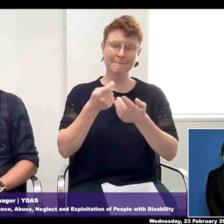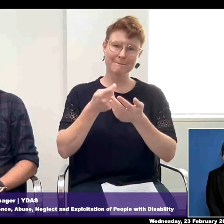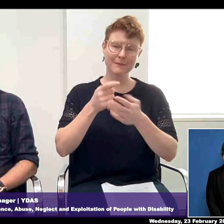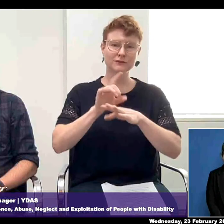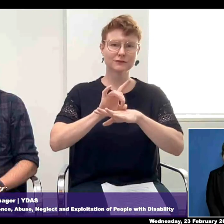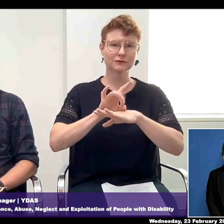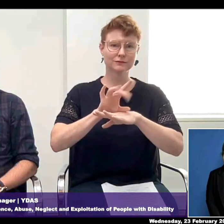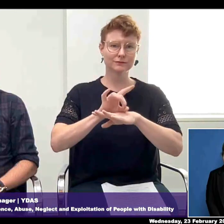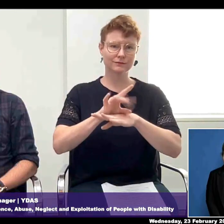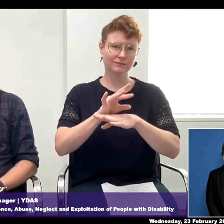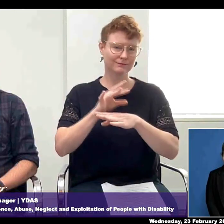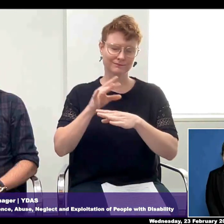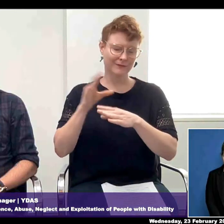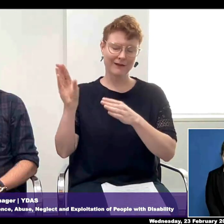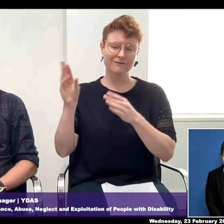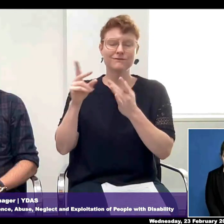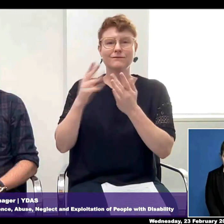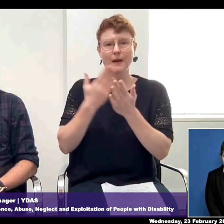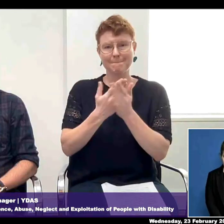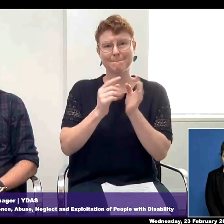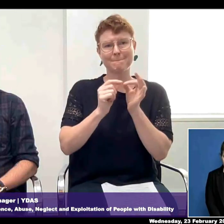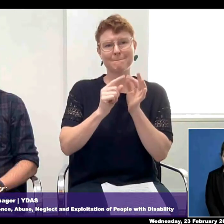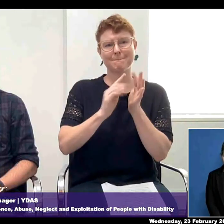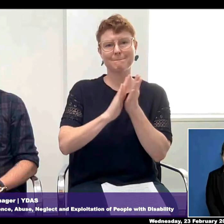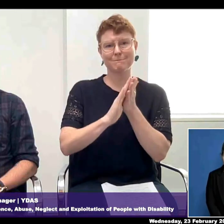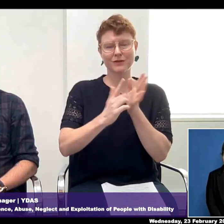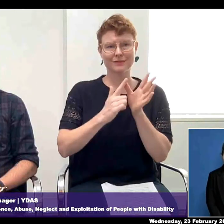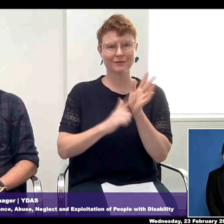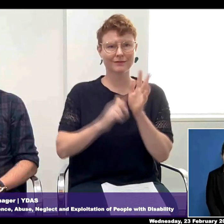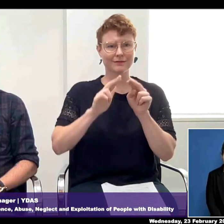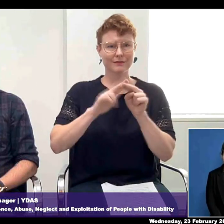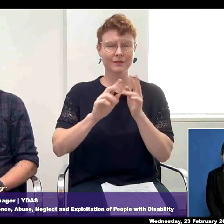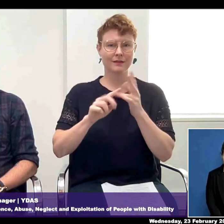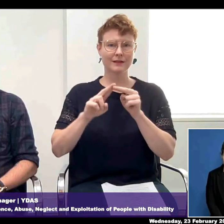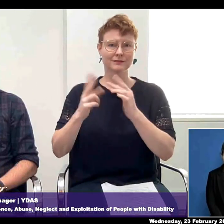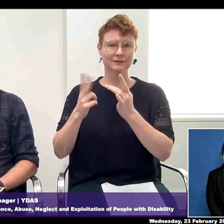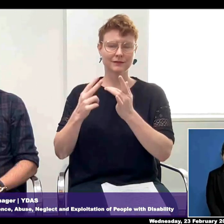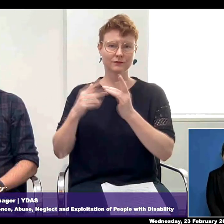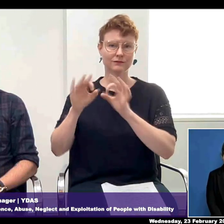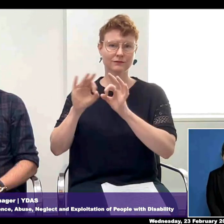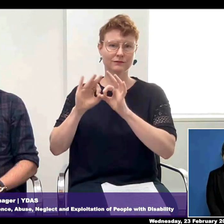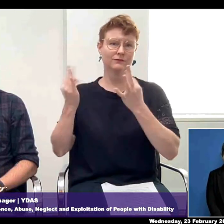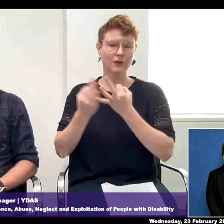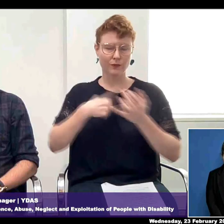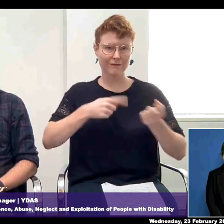Royal Commission. We also provide consultations on behalf of other